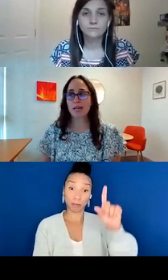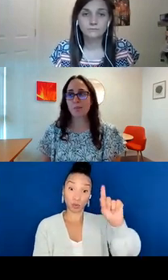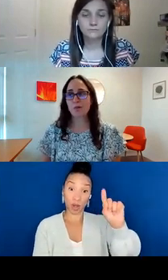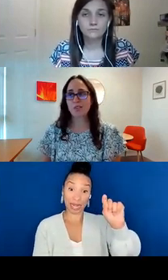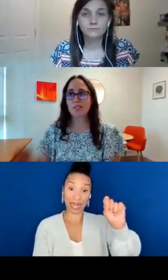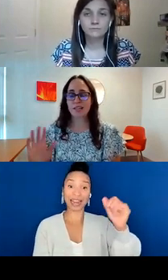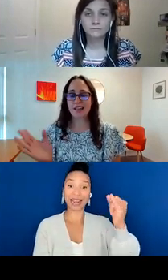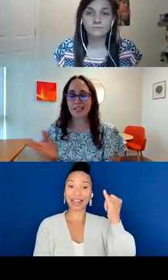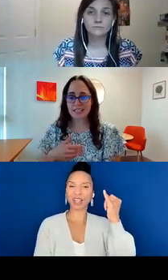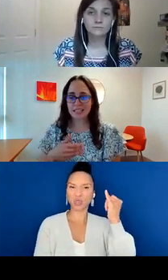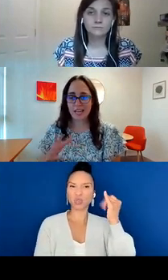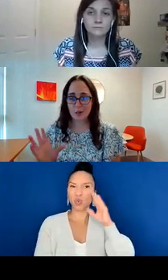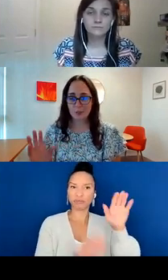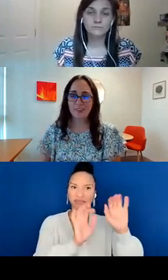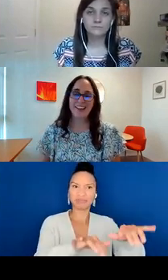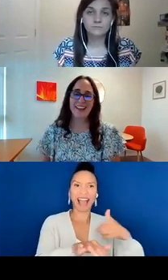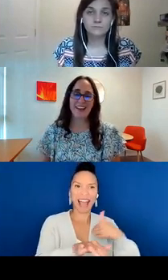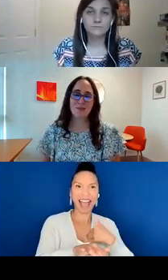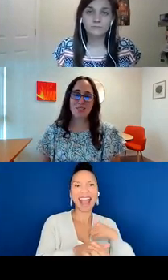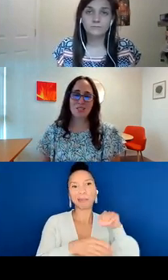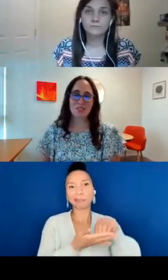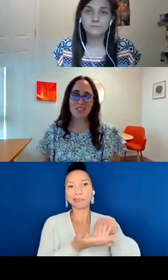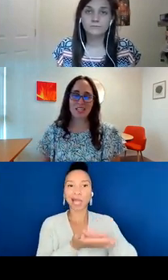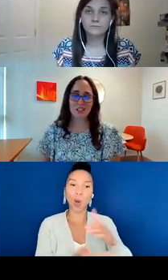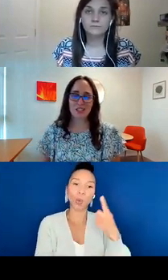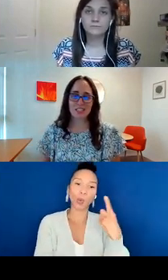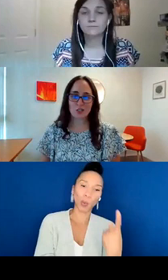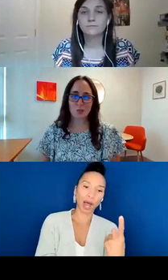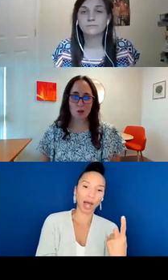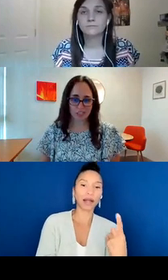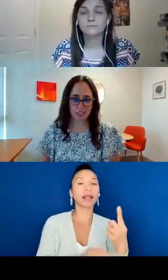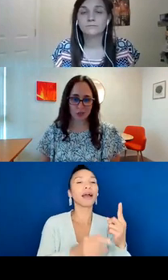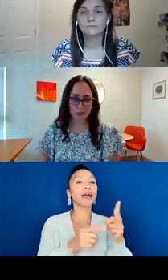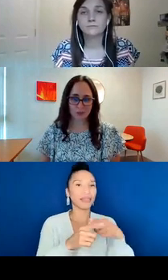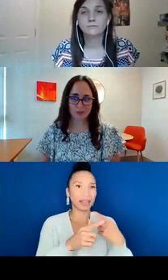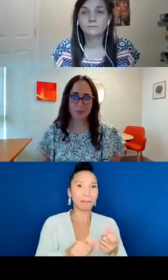And we're able to kind of clean that up and make sure your data looks as you want it to.